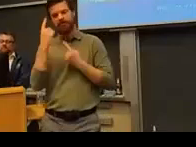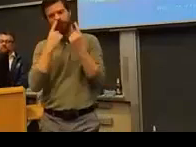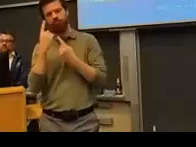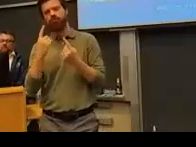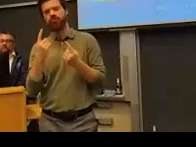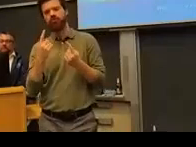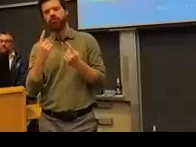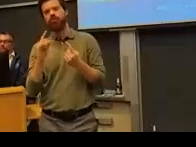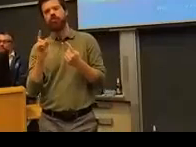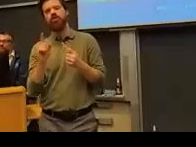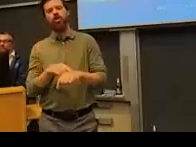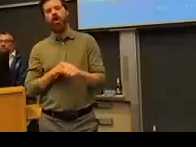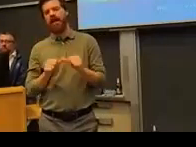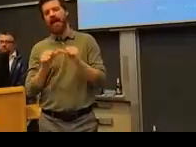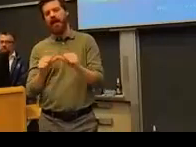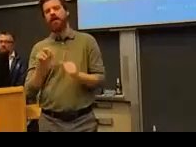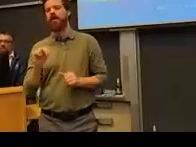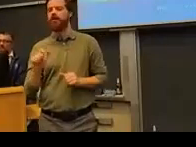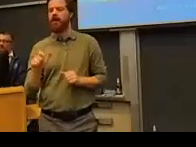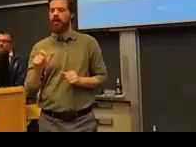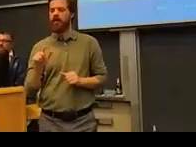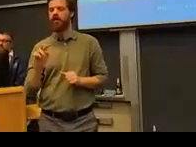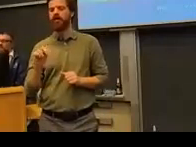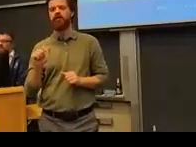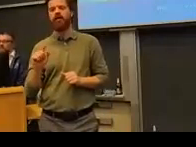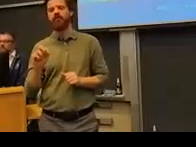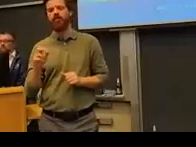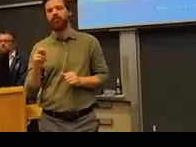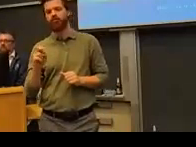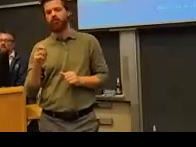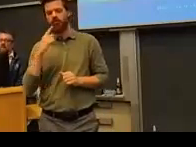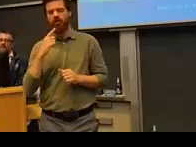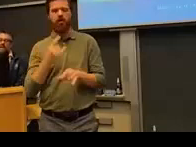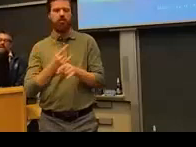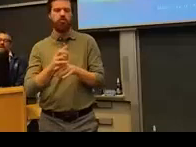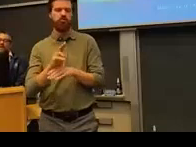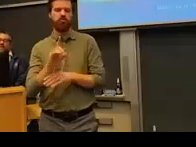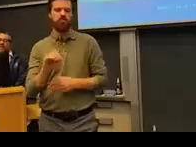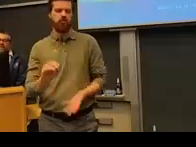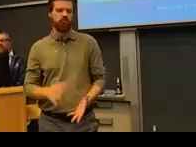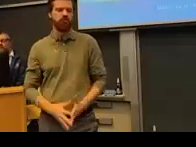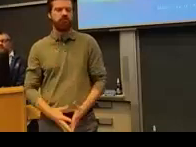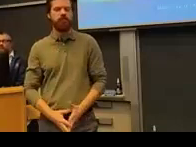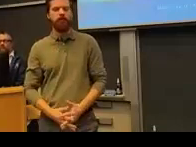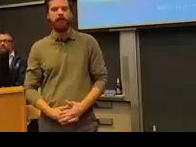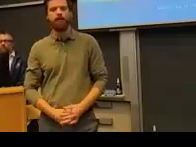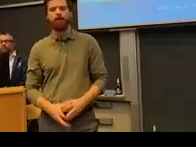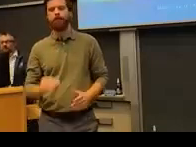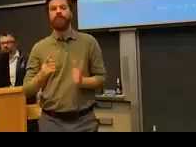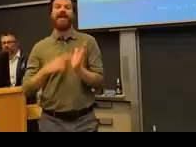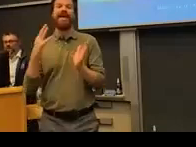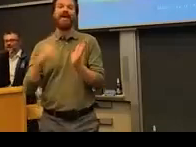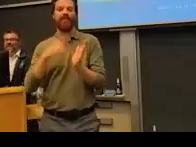along acting form of nxone have AAL for alcohol use disorder and rarely for opioid use disorder